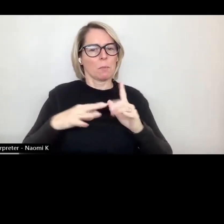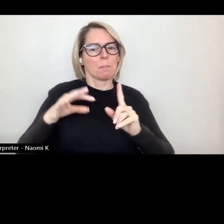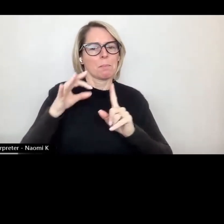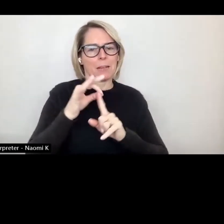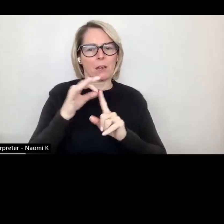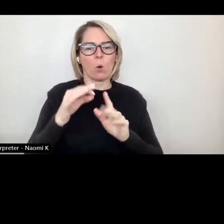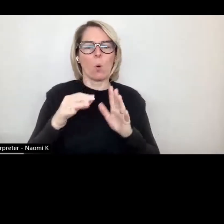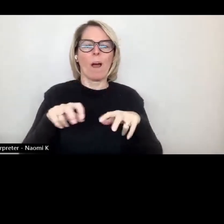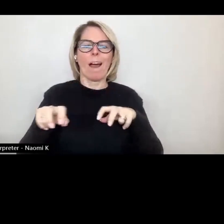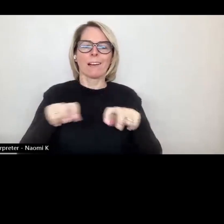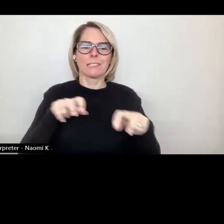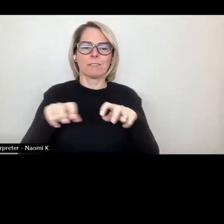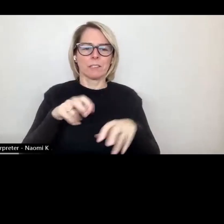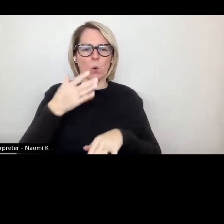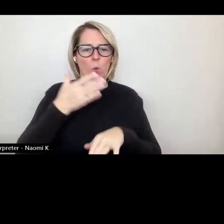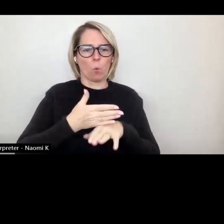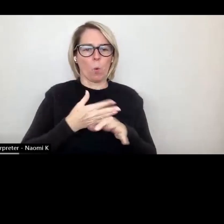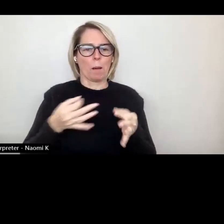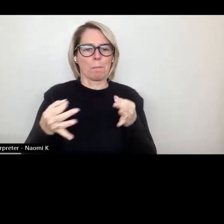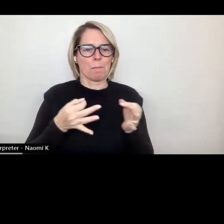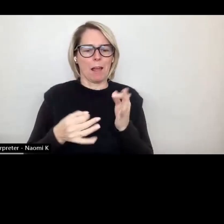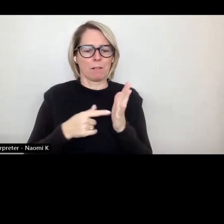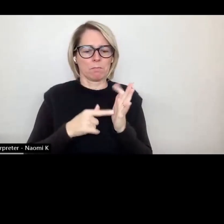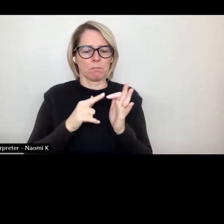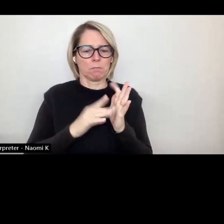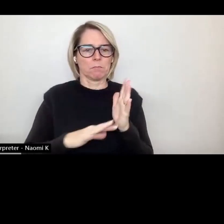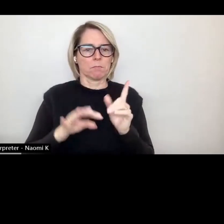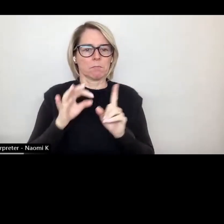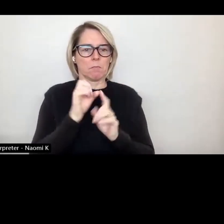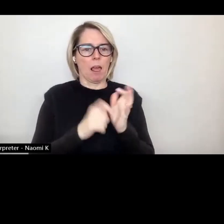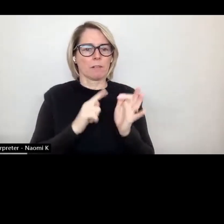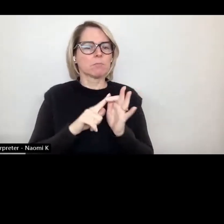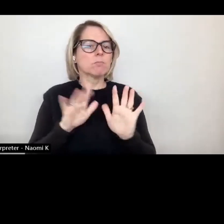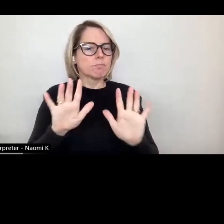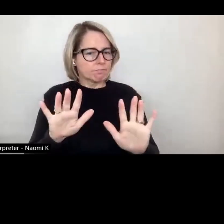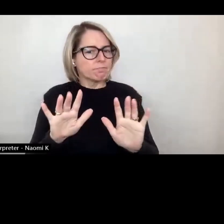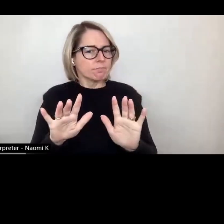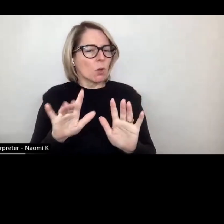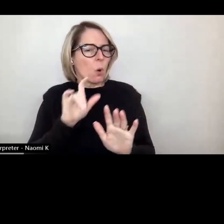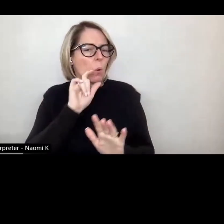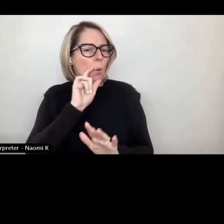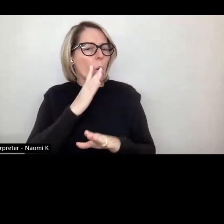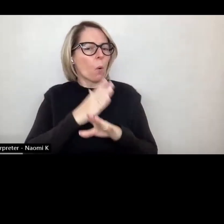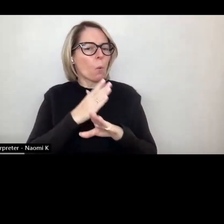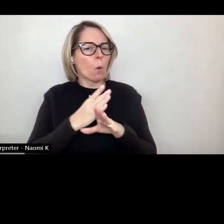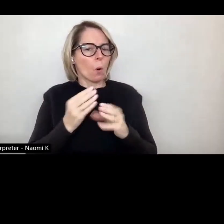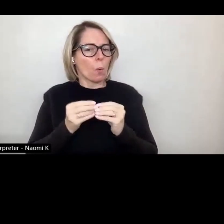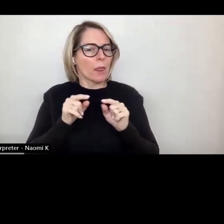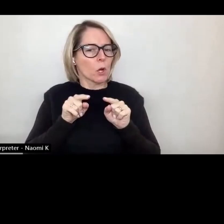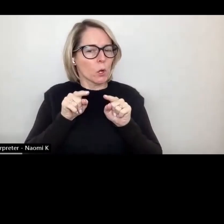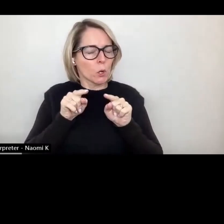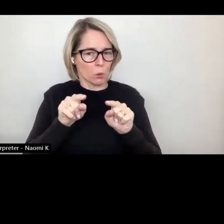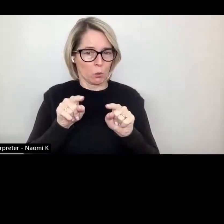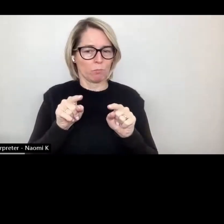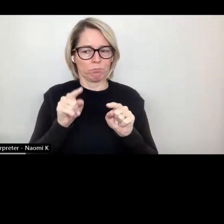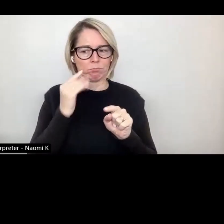That would be something that we would work through with the successful applicants once decisions are made.